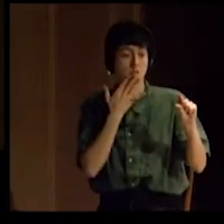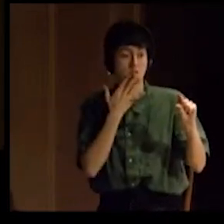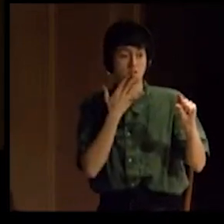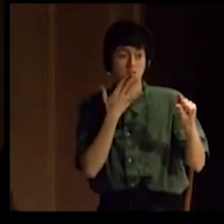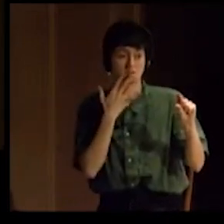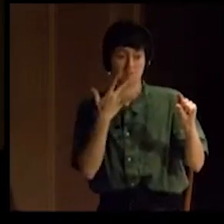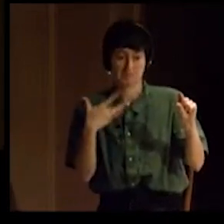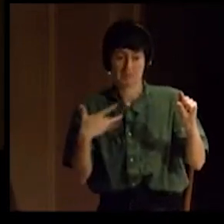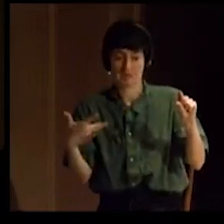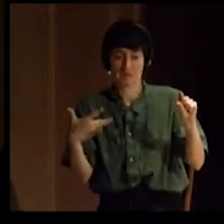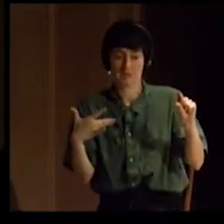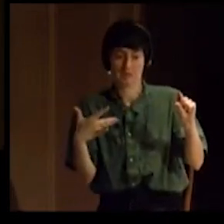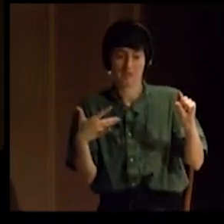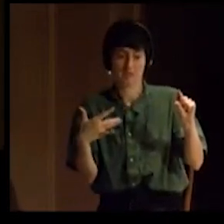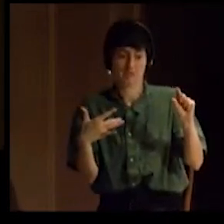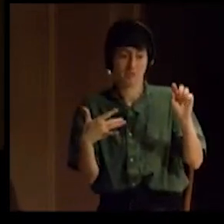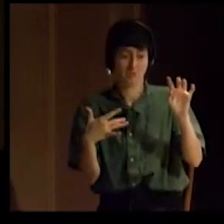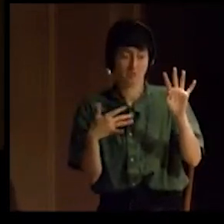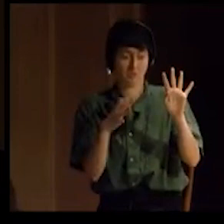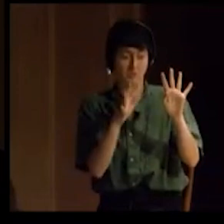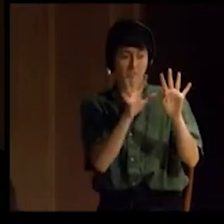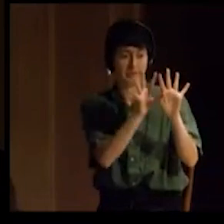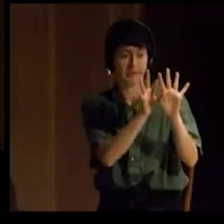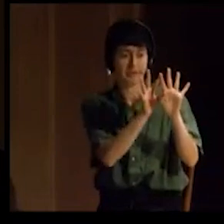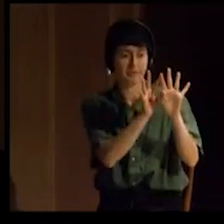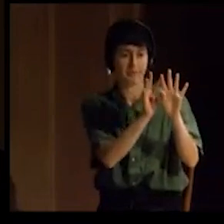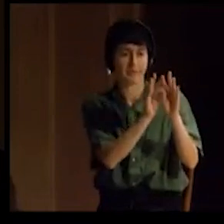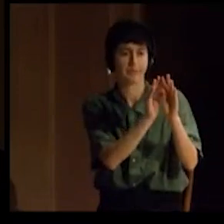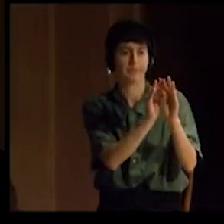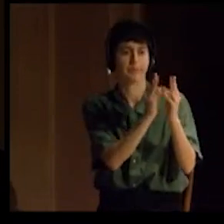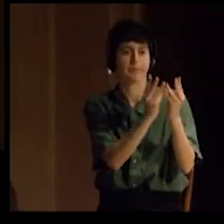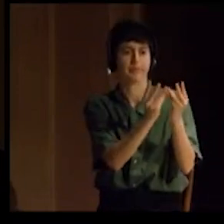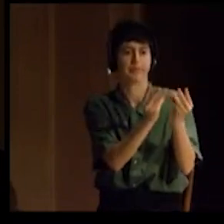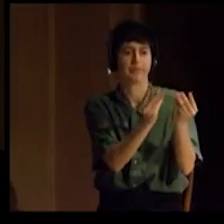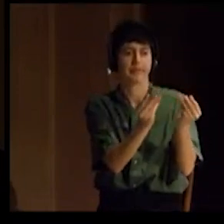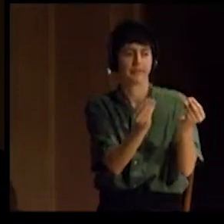to teach me what's responsible for color. How does it occur in feathers?